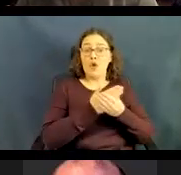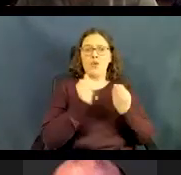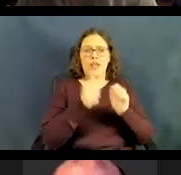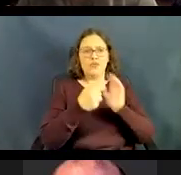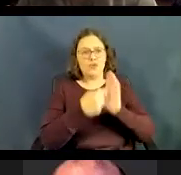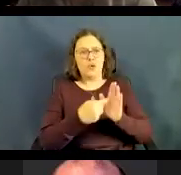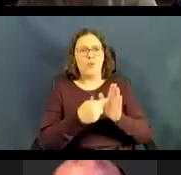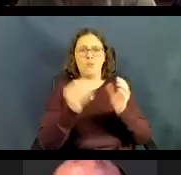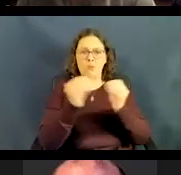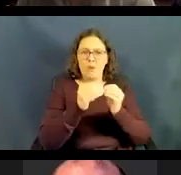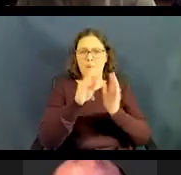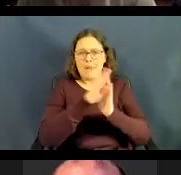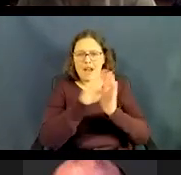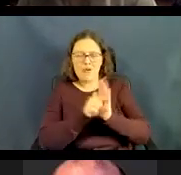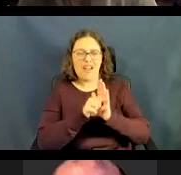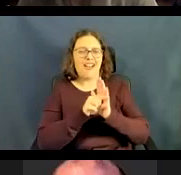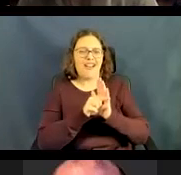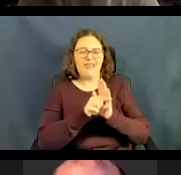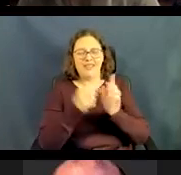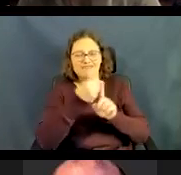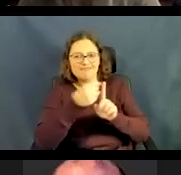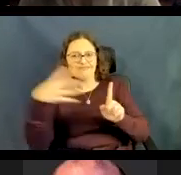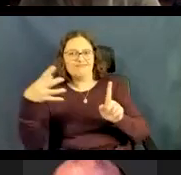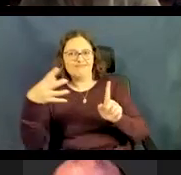Upload means from my computer.